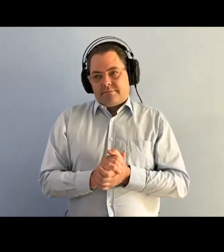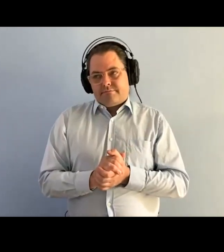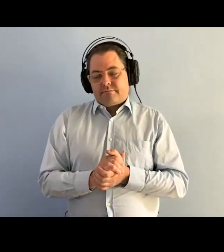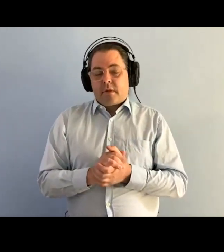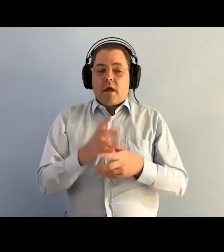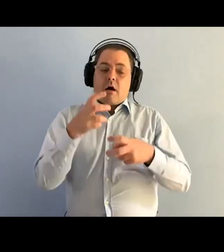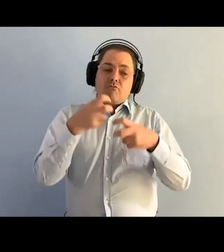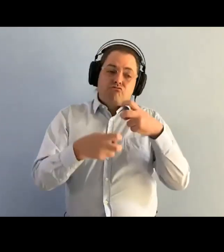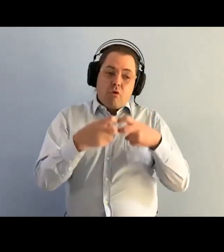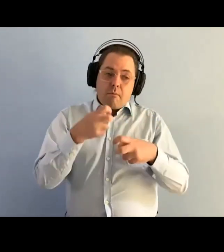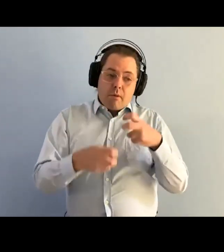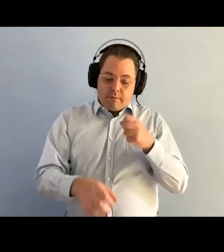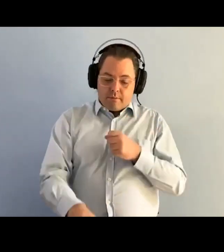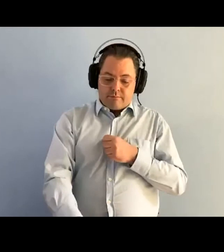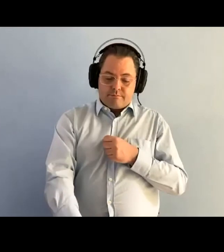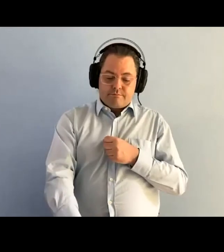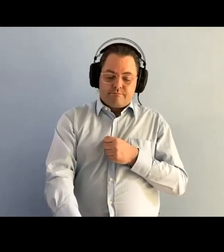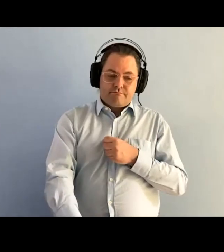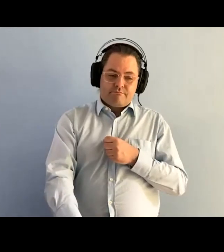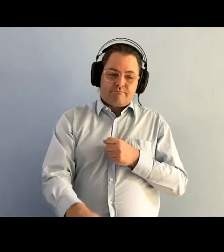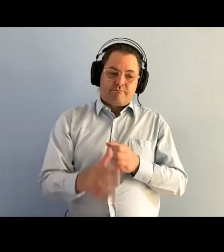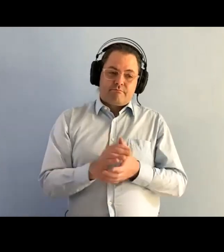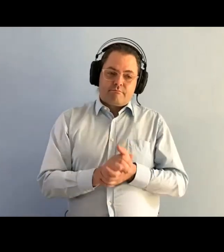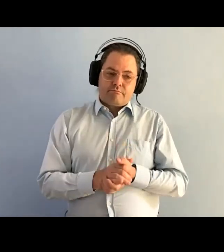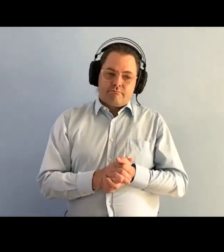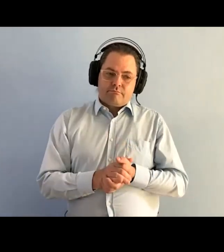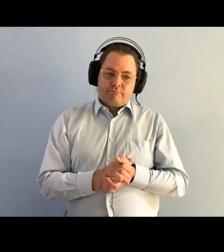in Latin America. Many